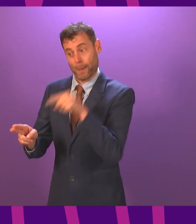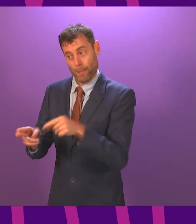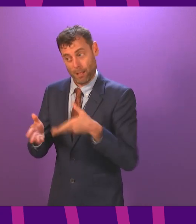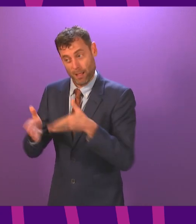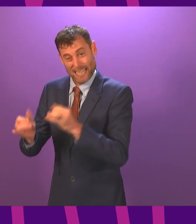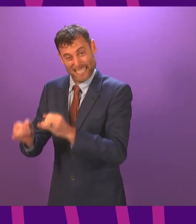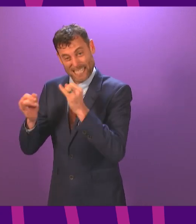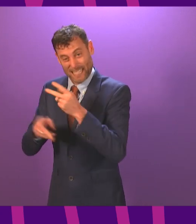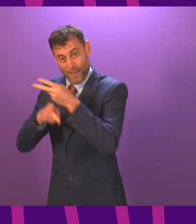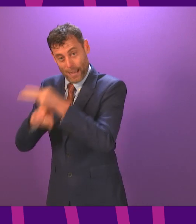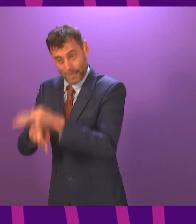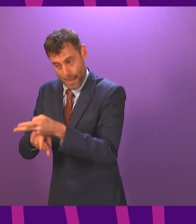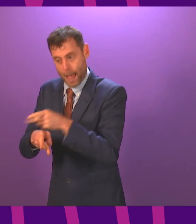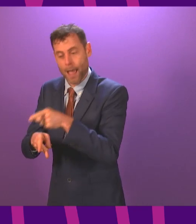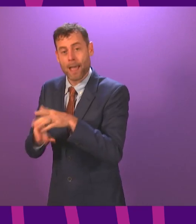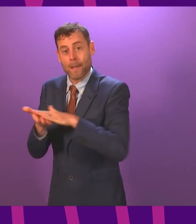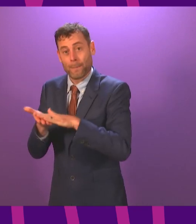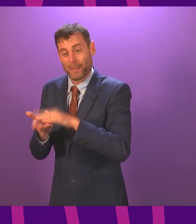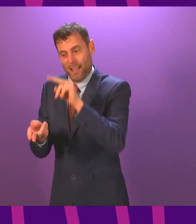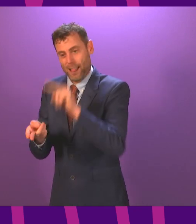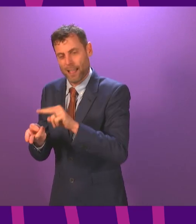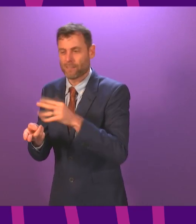care, which is 5 fewer than yesterday.